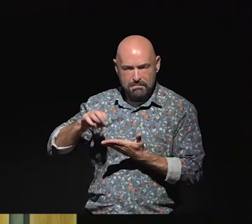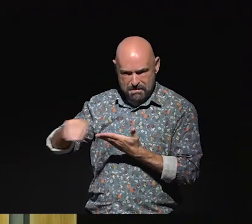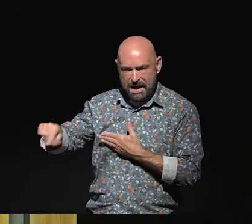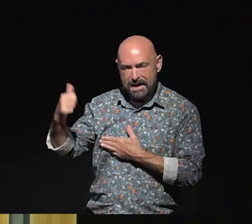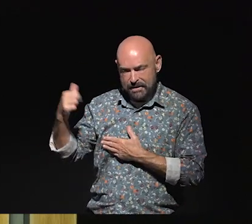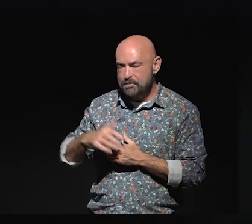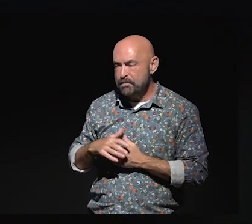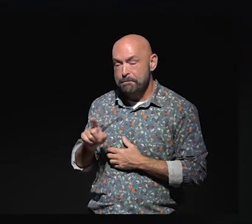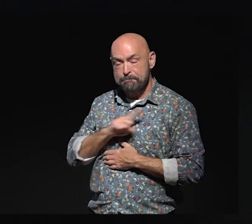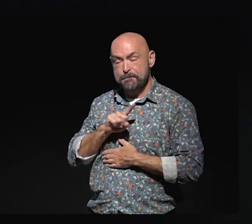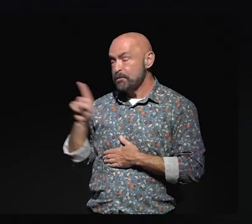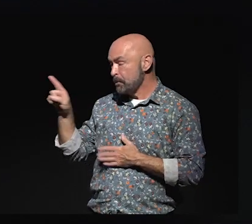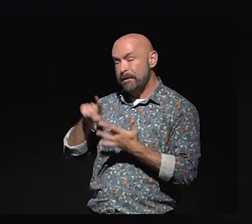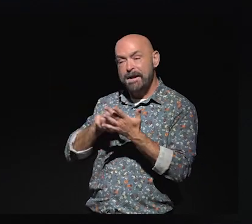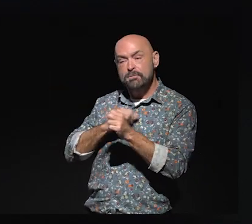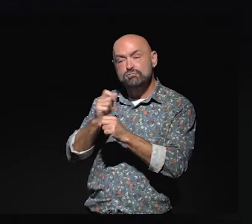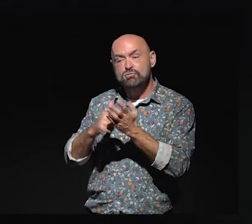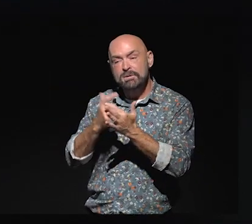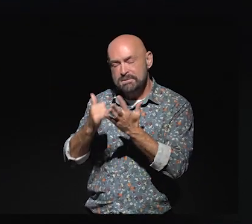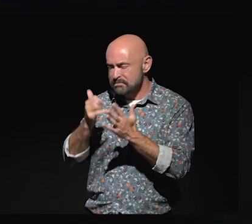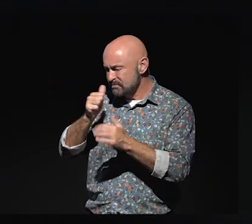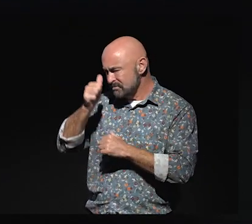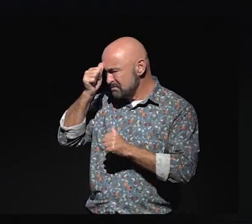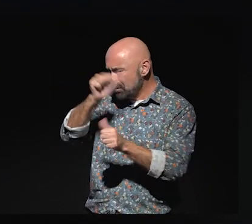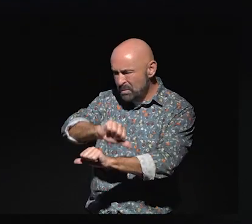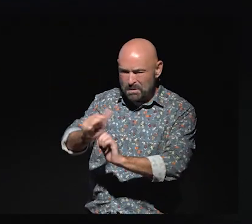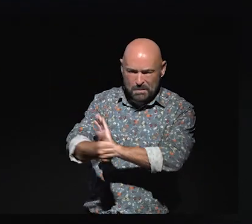because his absolute mastery was understood.